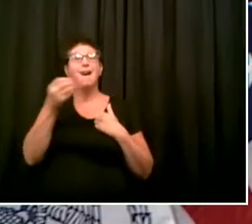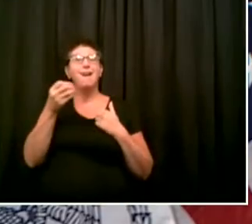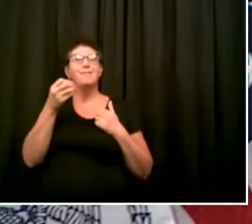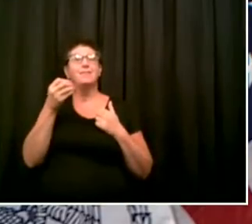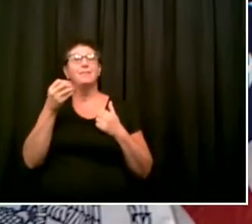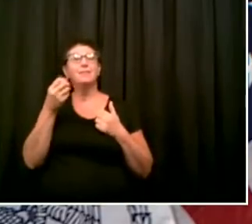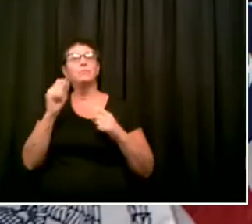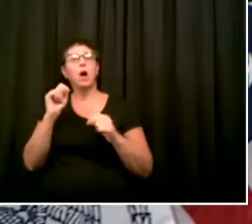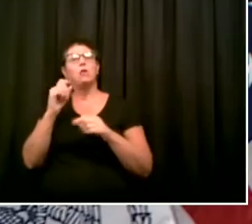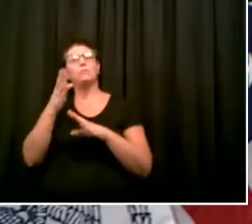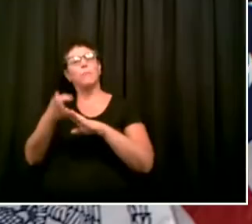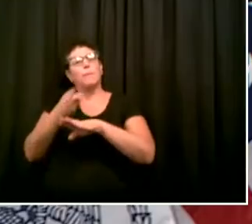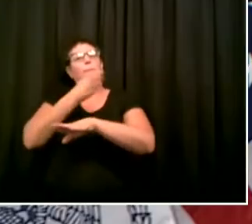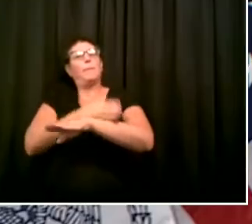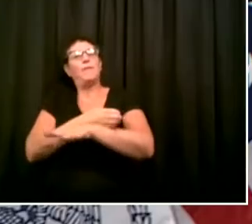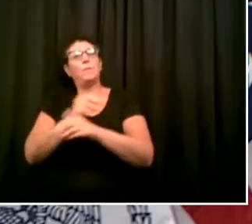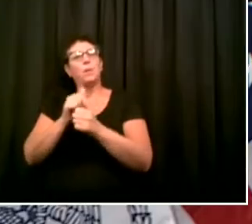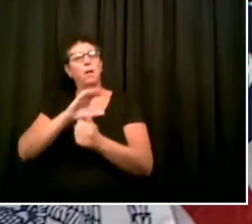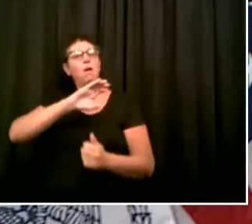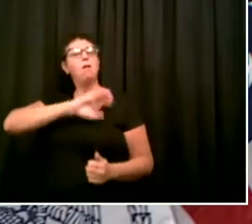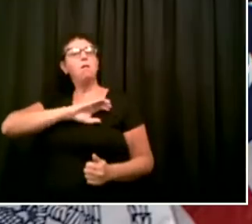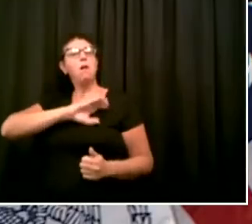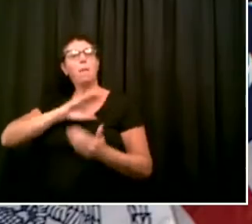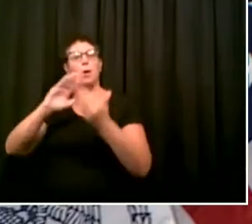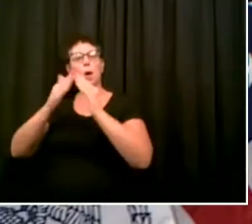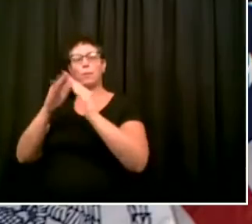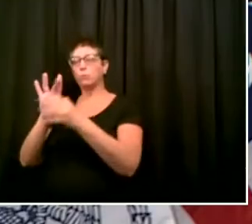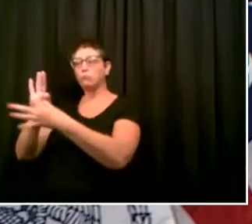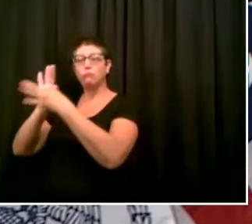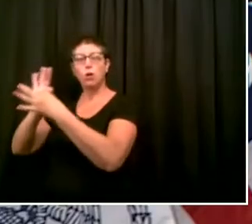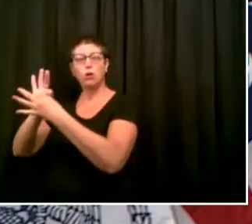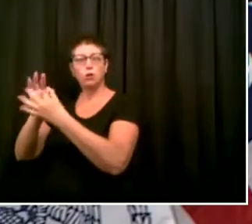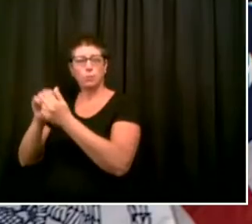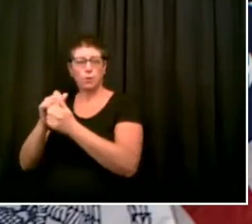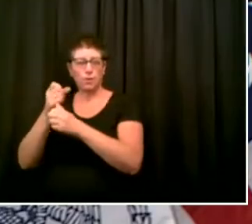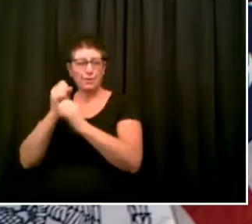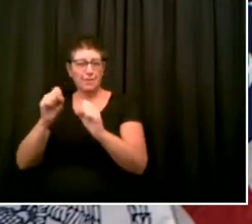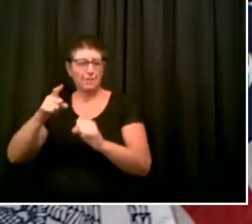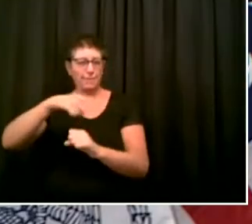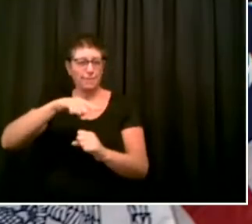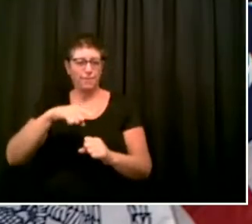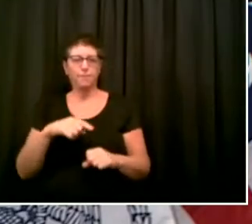PEOPLE'S LIVES AND THE IMPORTANCE OF BRINGING E TH POLICING COMMUNITY